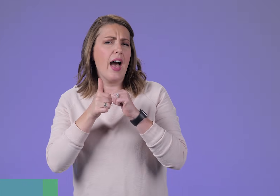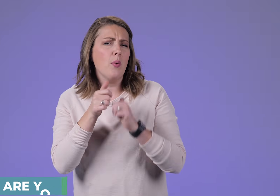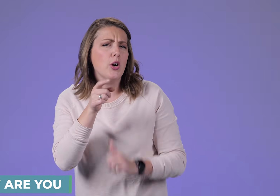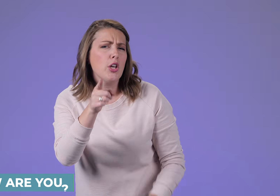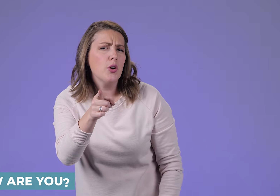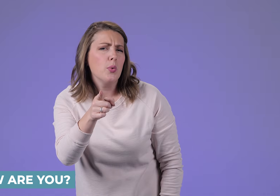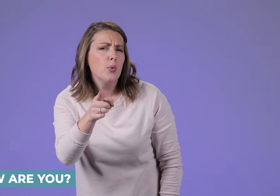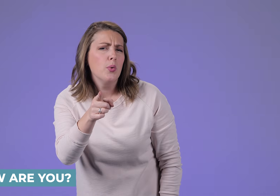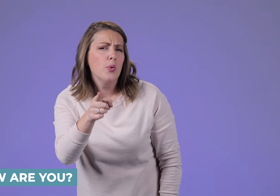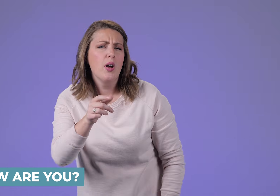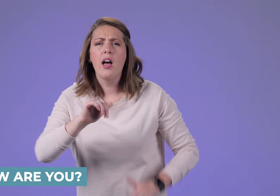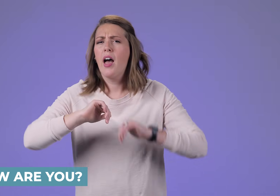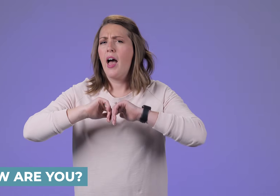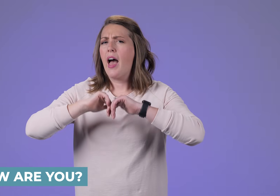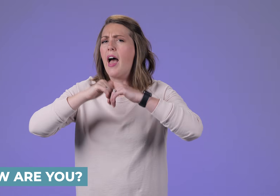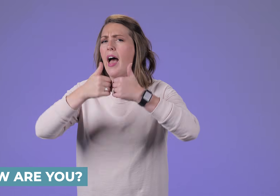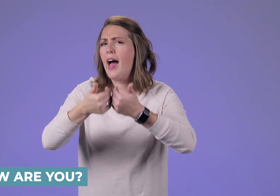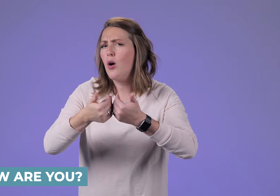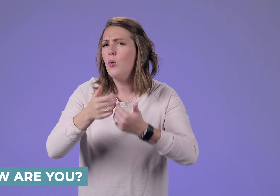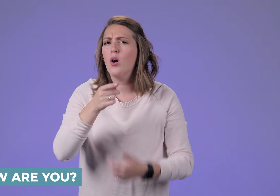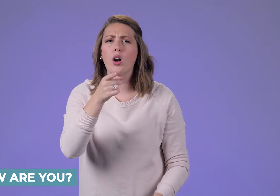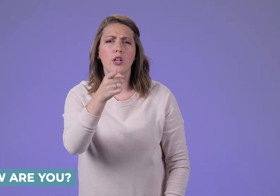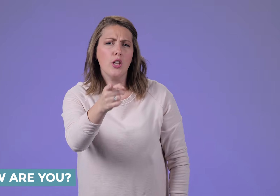HOW ARE YOU? HOW ARE YOU?